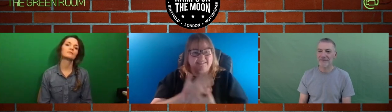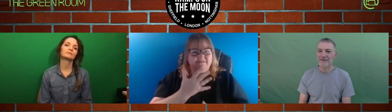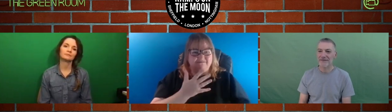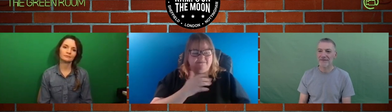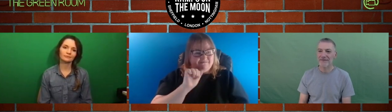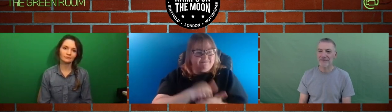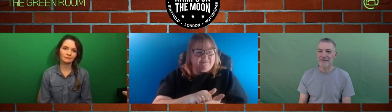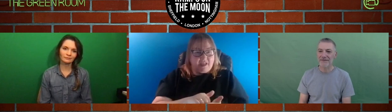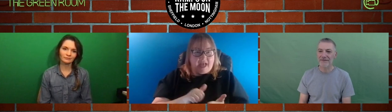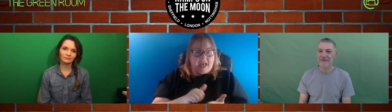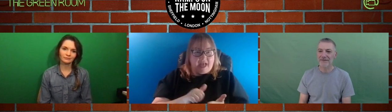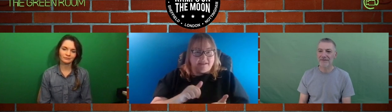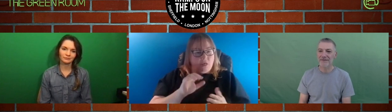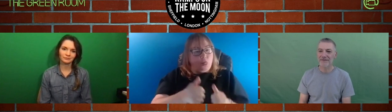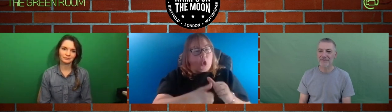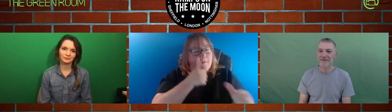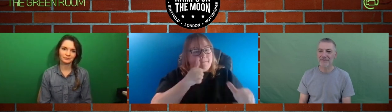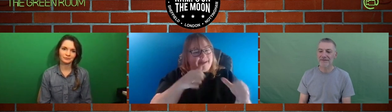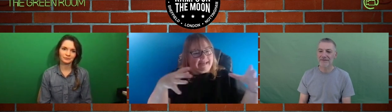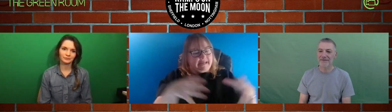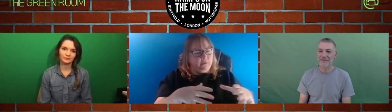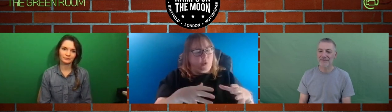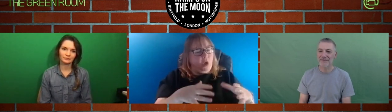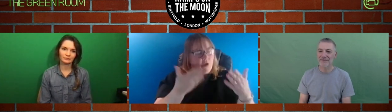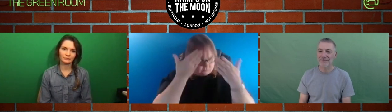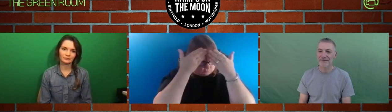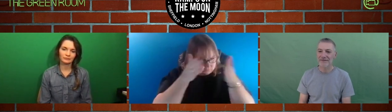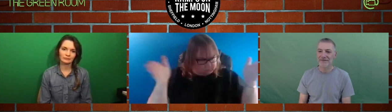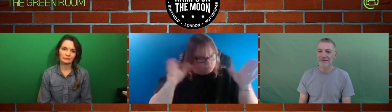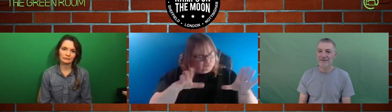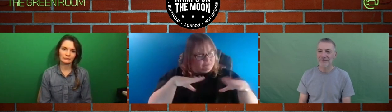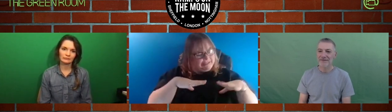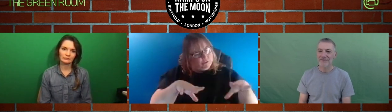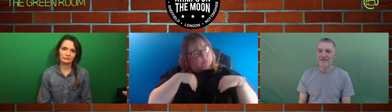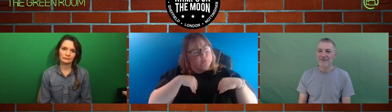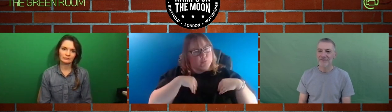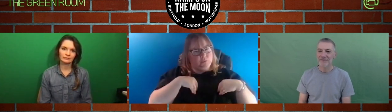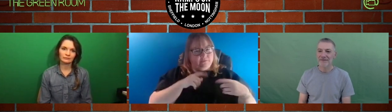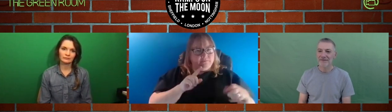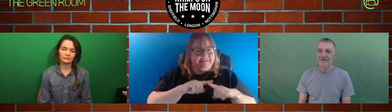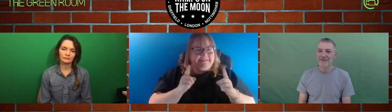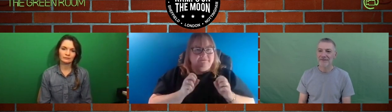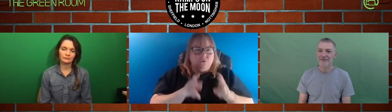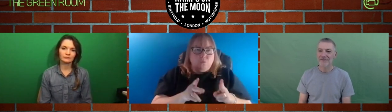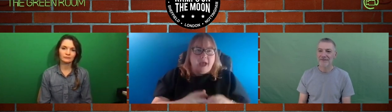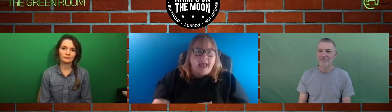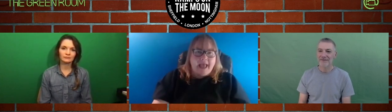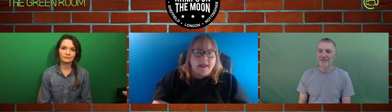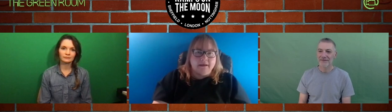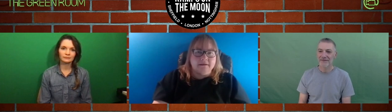ready to accept that actually because I think that quite often people can see a role